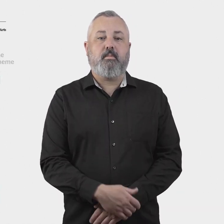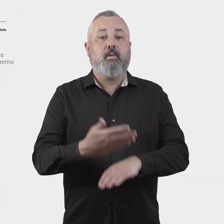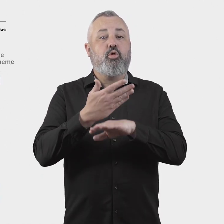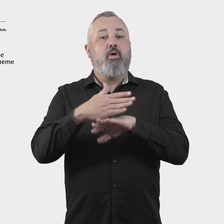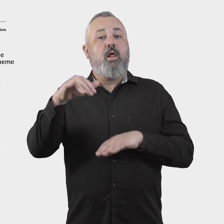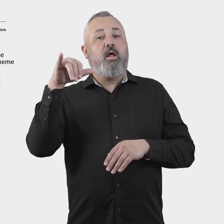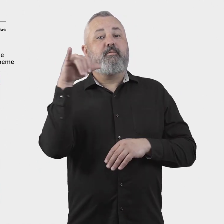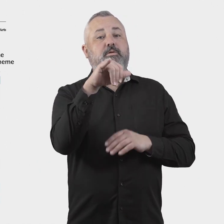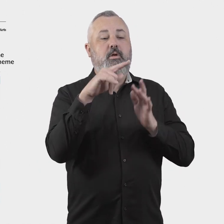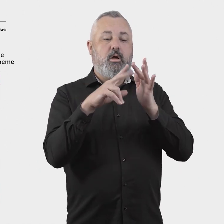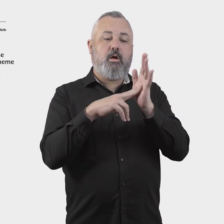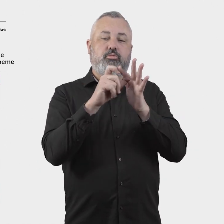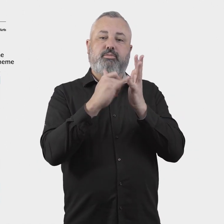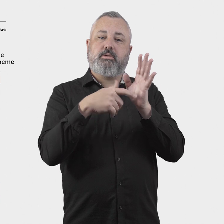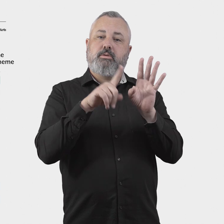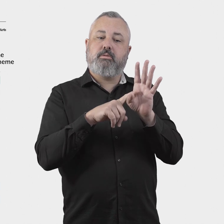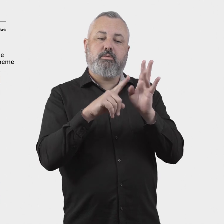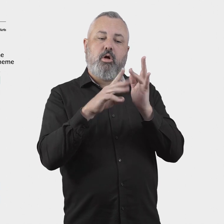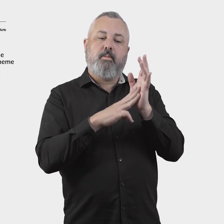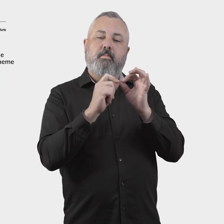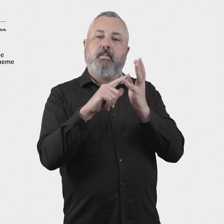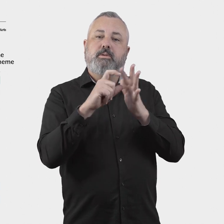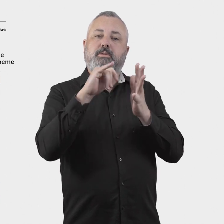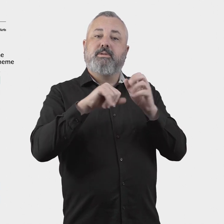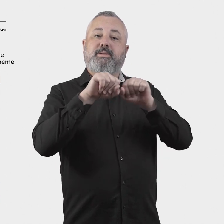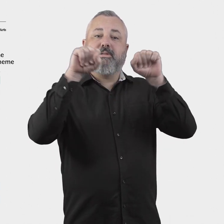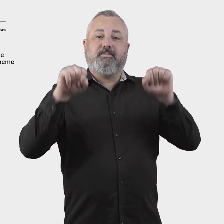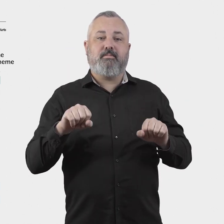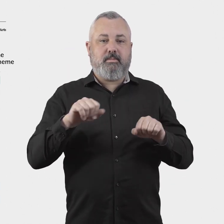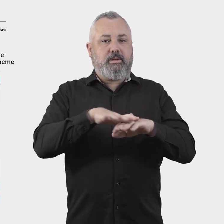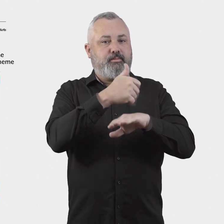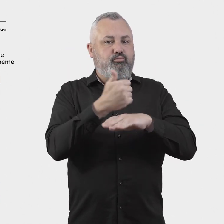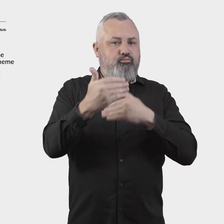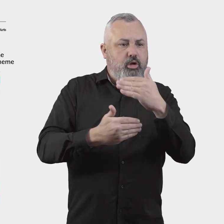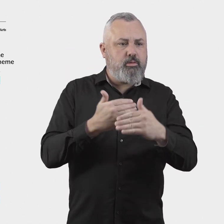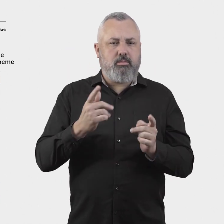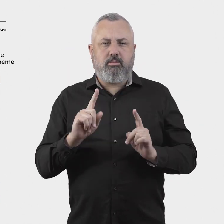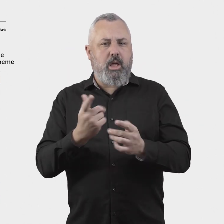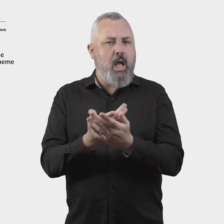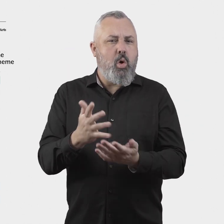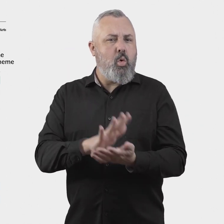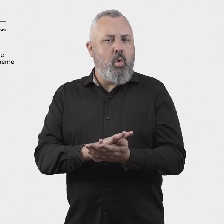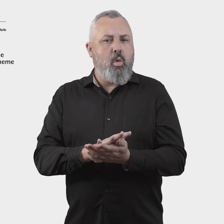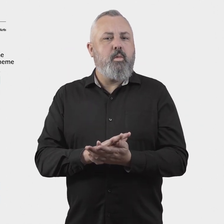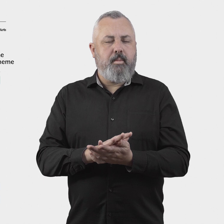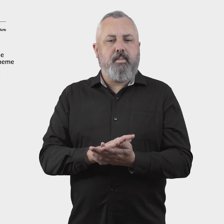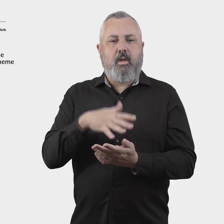Figure 1: Implementation of the Aviation Industry Ombuds Scheme